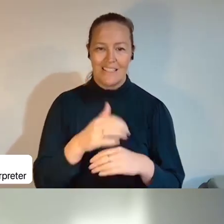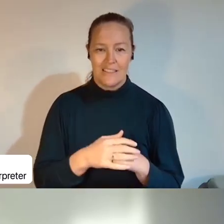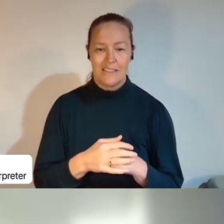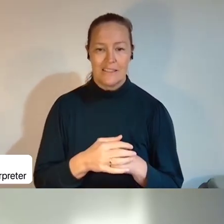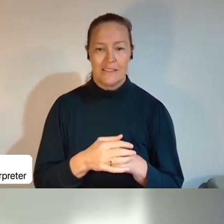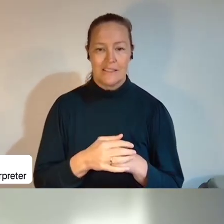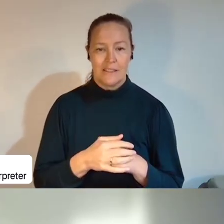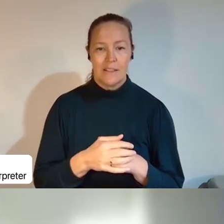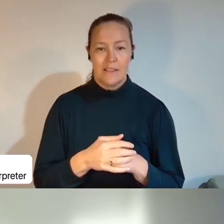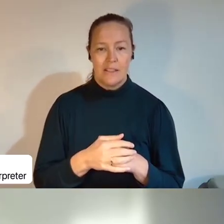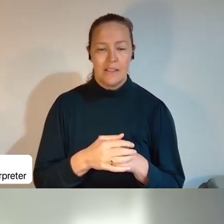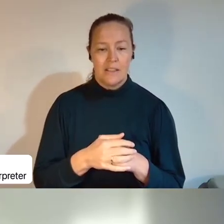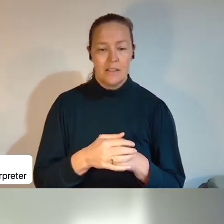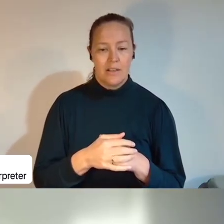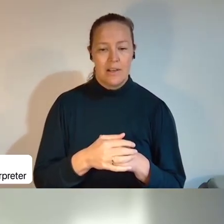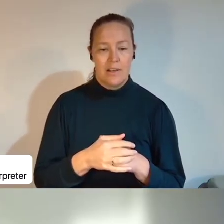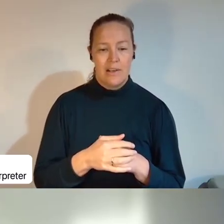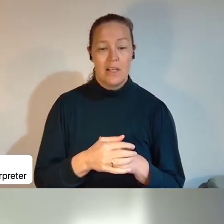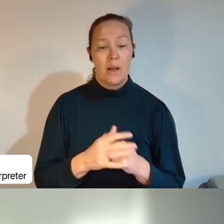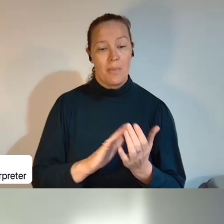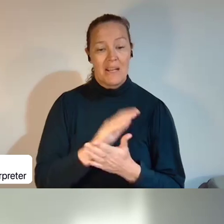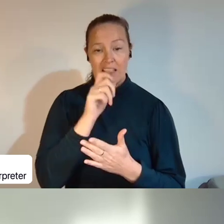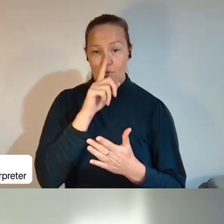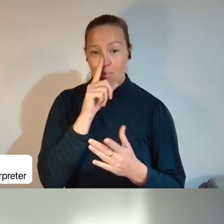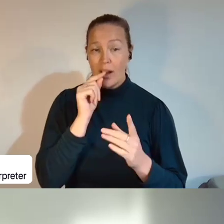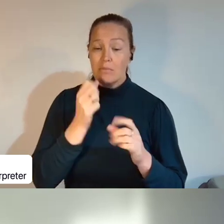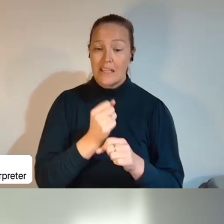It begins with whether people are allowed to make decisions in their own lives, whether